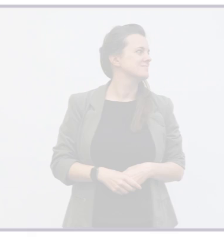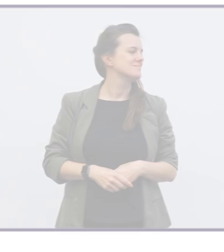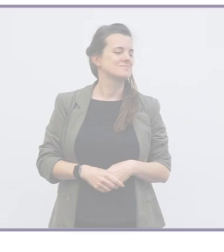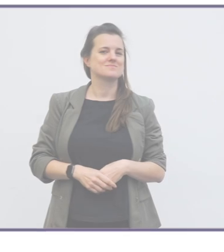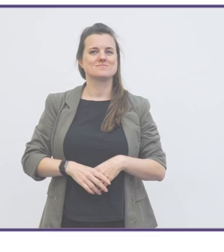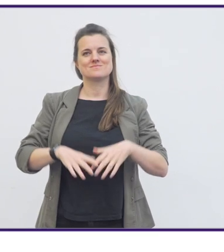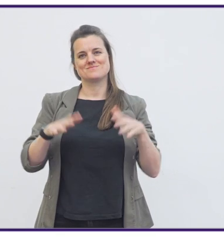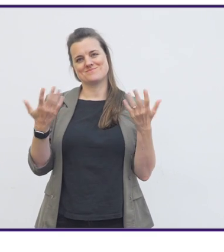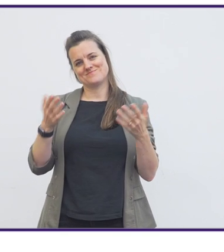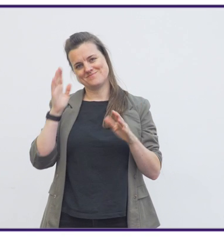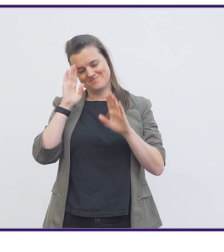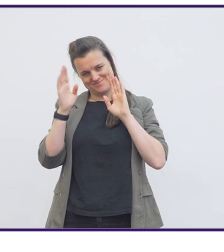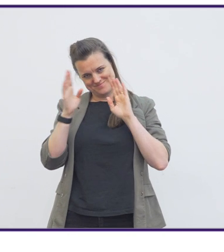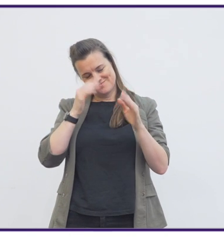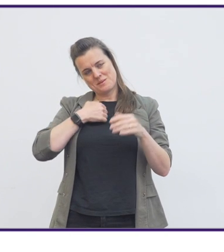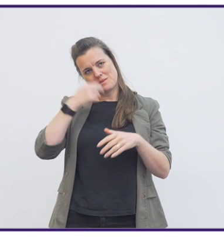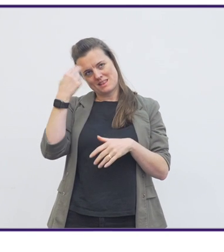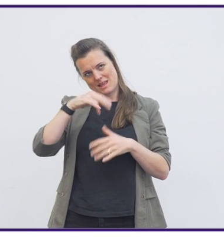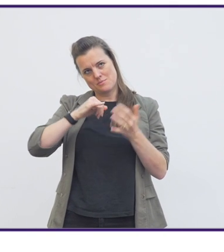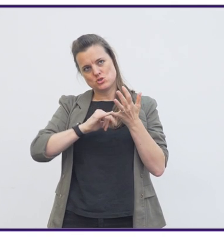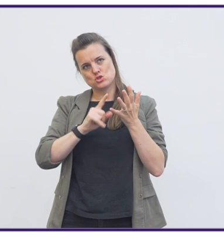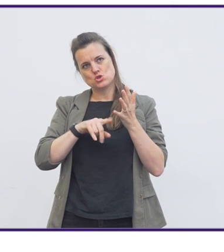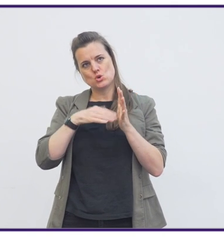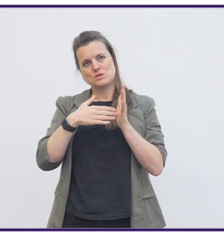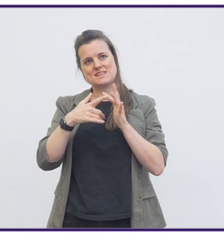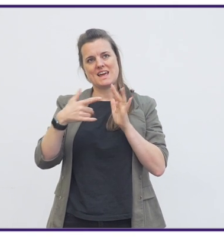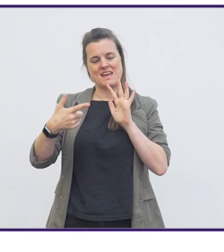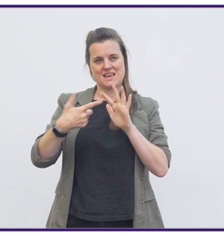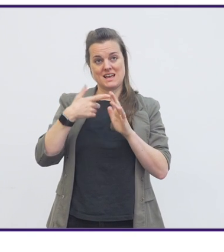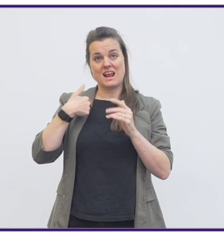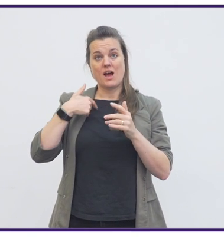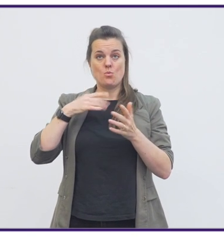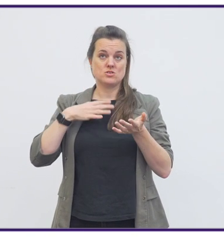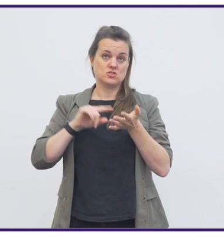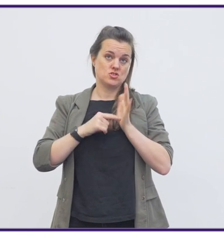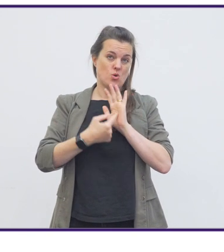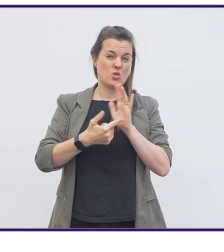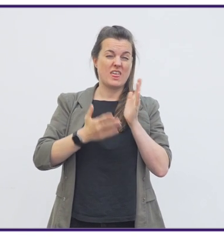Hello, everybody. My name is Suzie Rasnak, and today I want to share with you the ultimate tech hack.